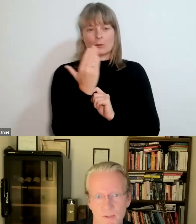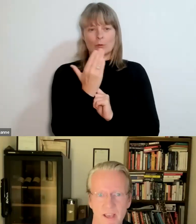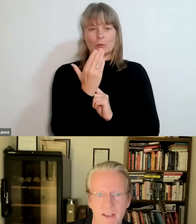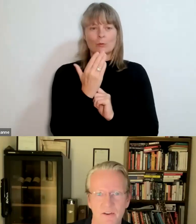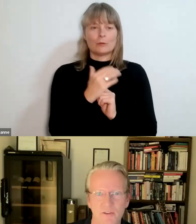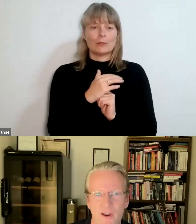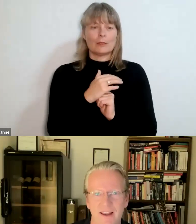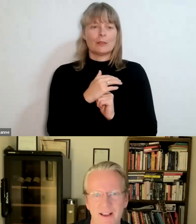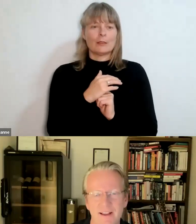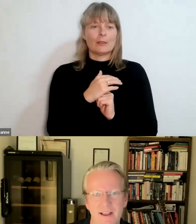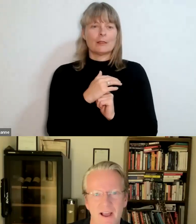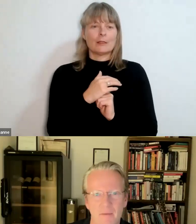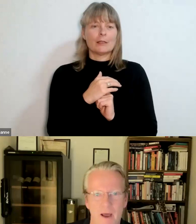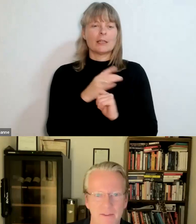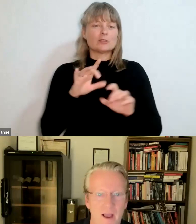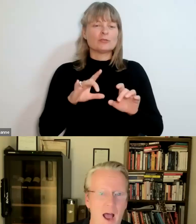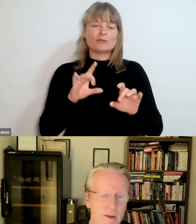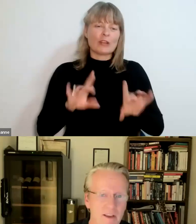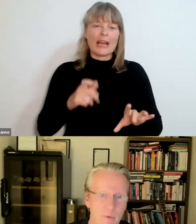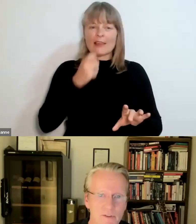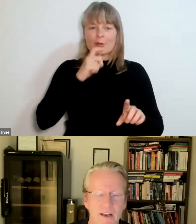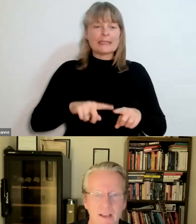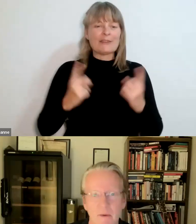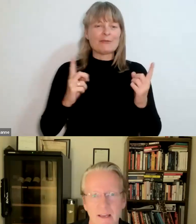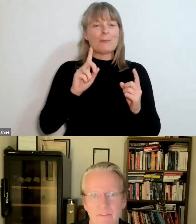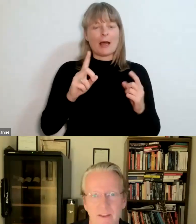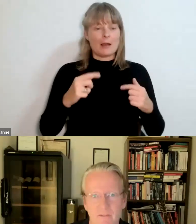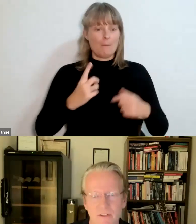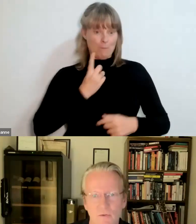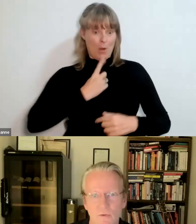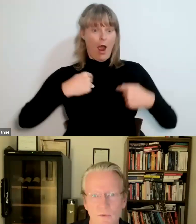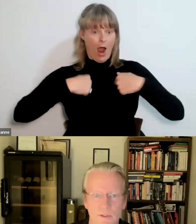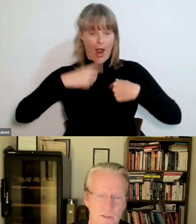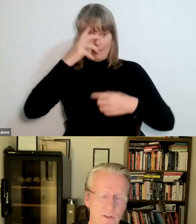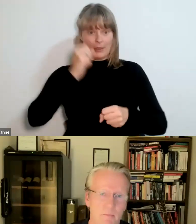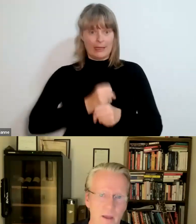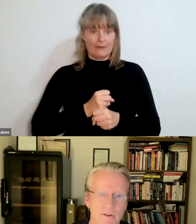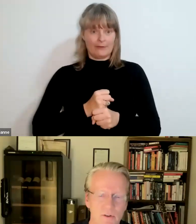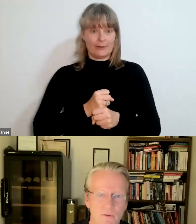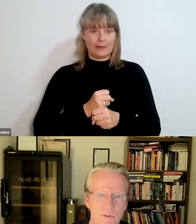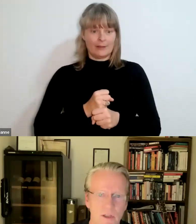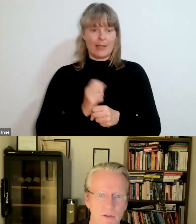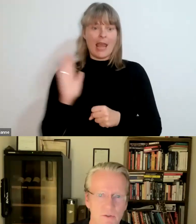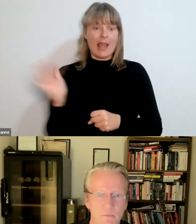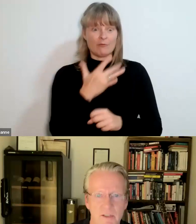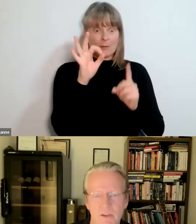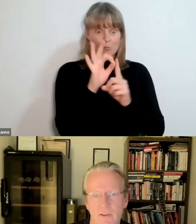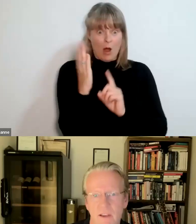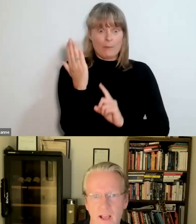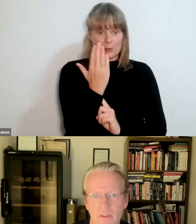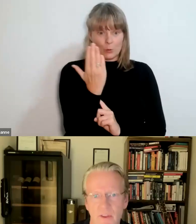The other example of this type of culture in the school, and another possible long shot to say here in Australia,